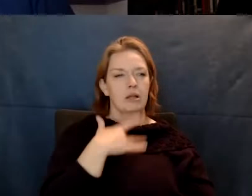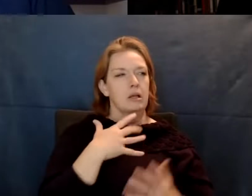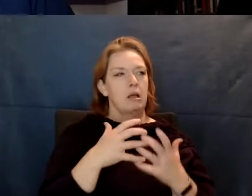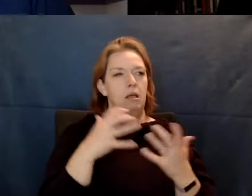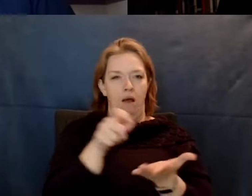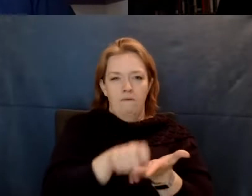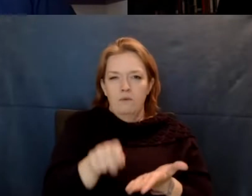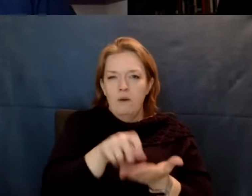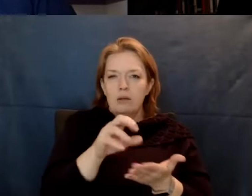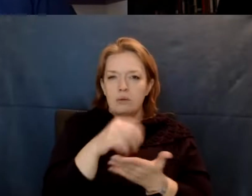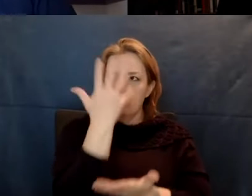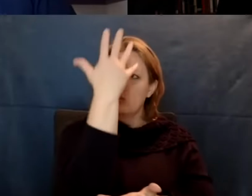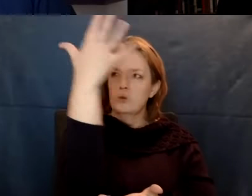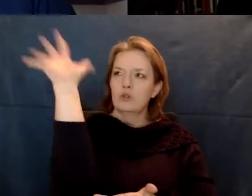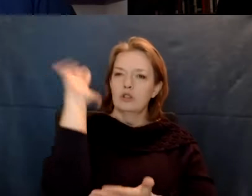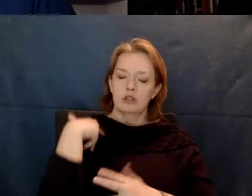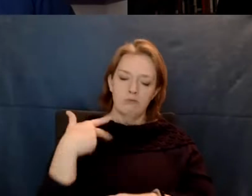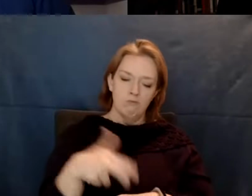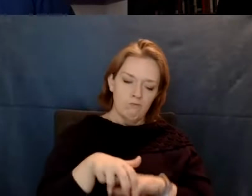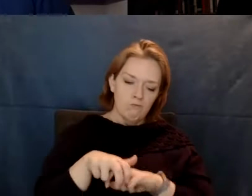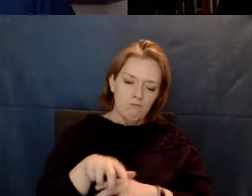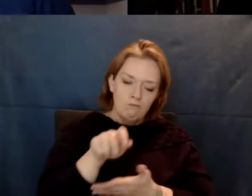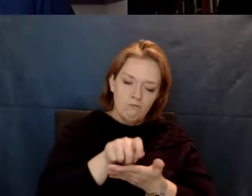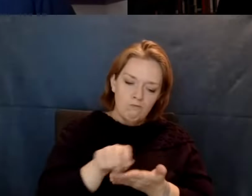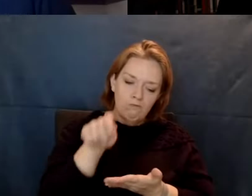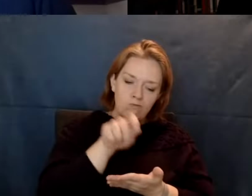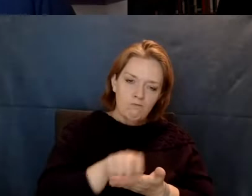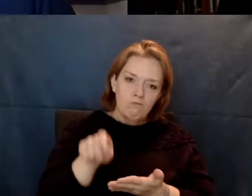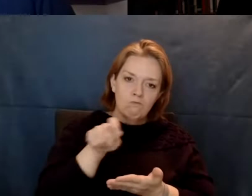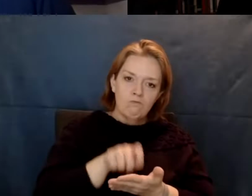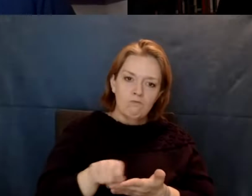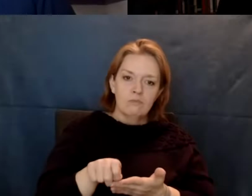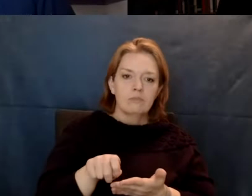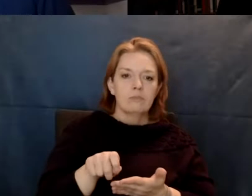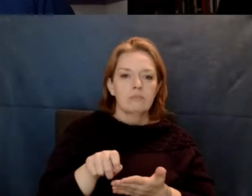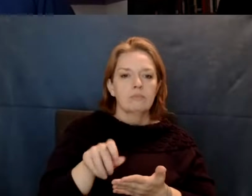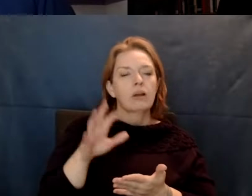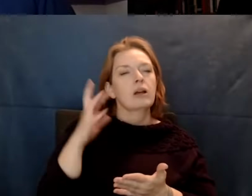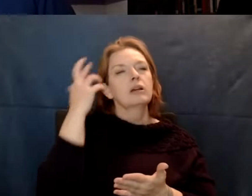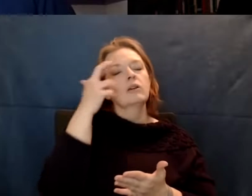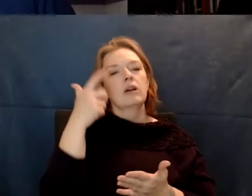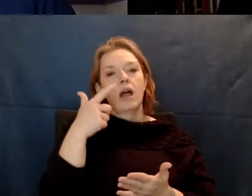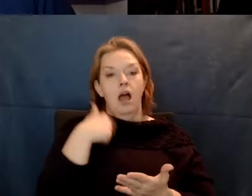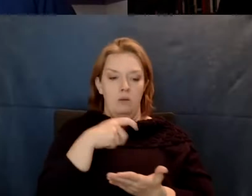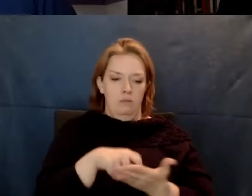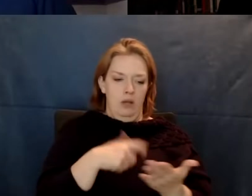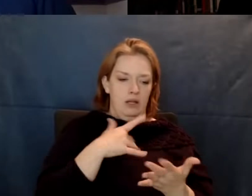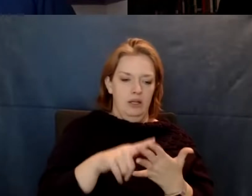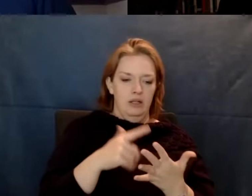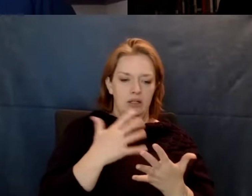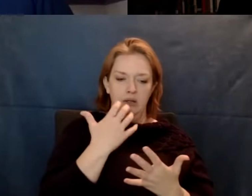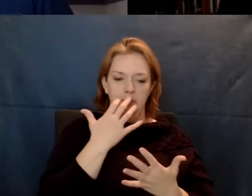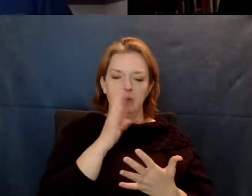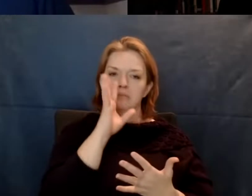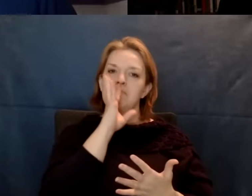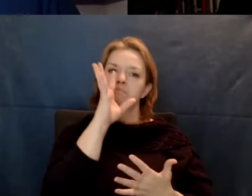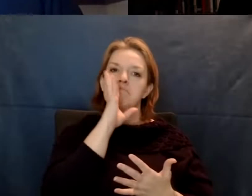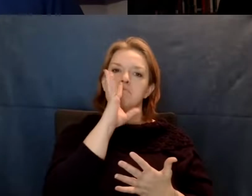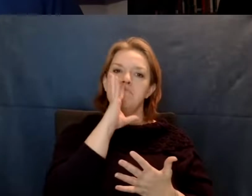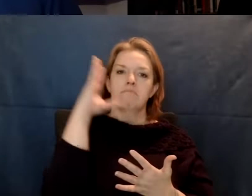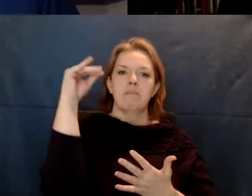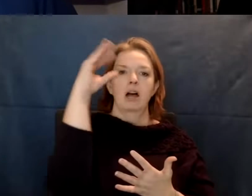Usually when I'm writing I'm saying things out loud, and I'm putting things in the air,